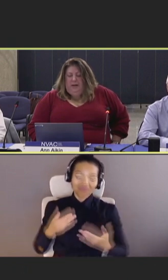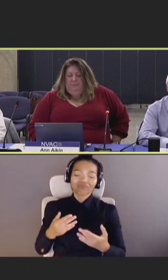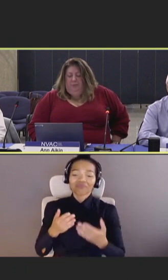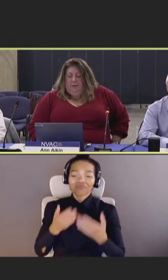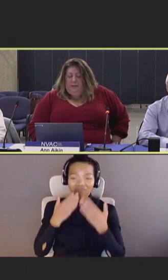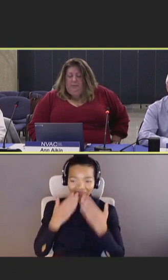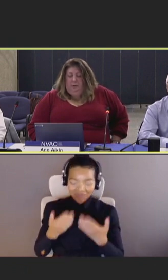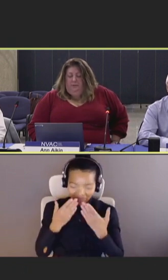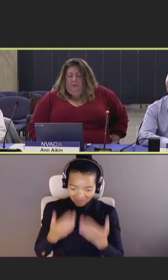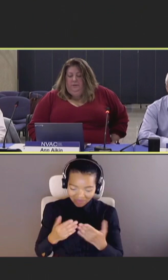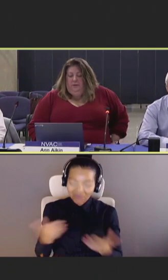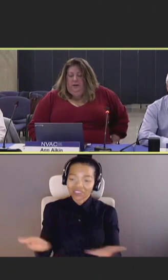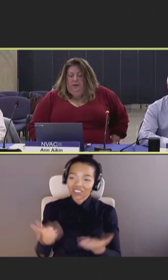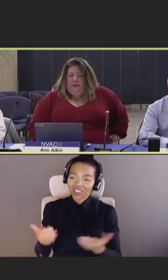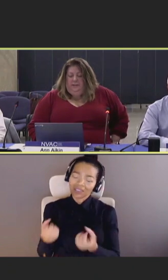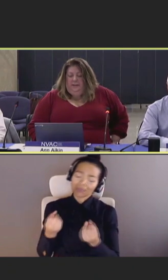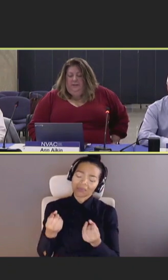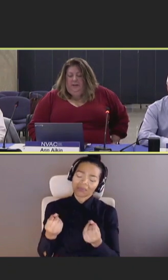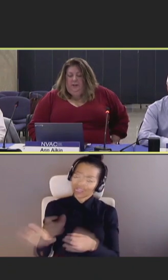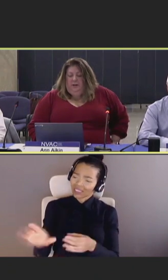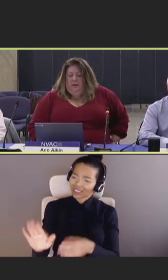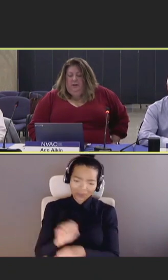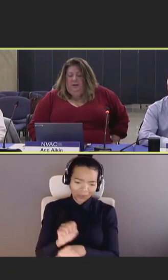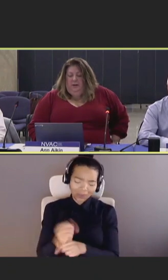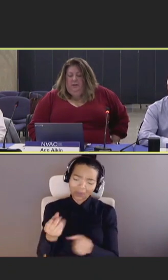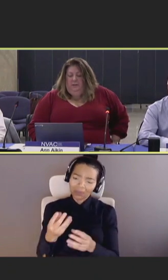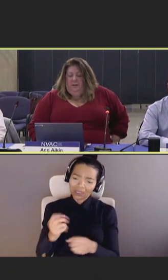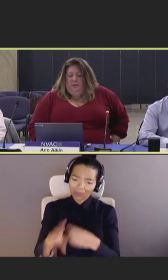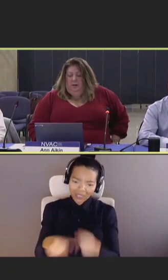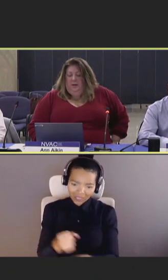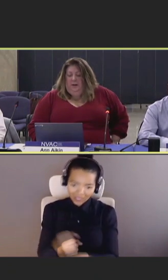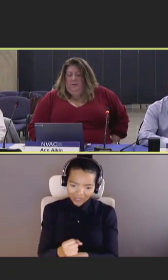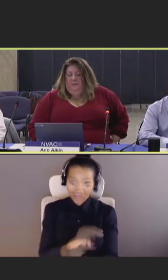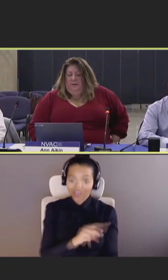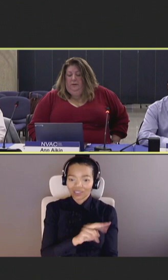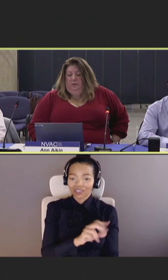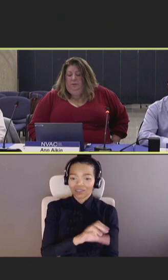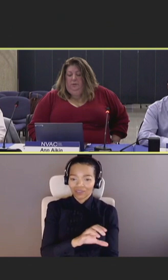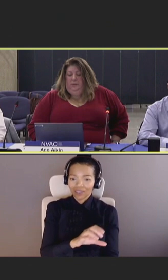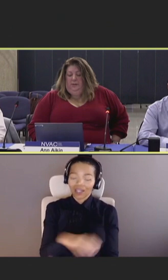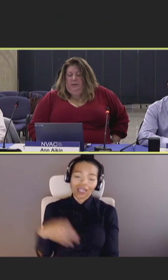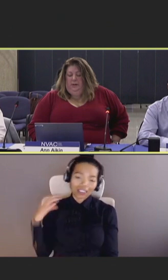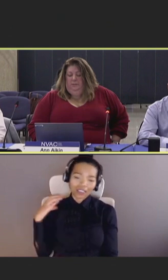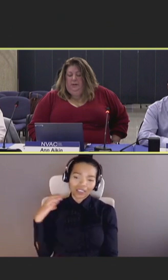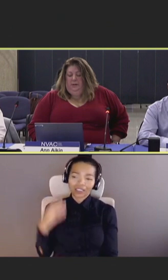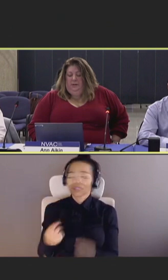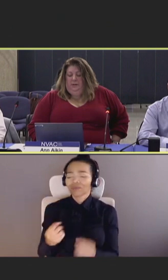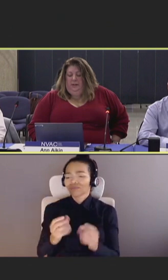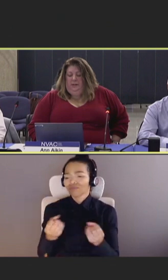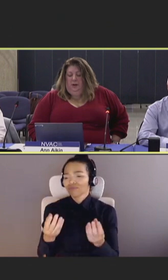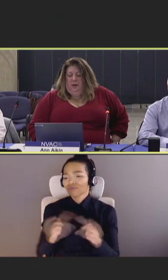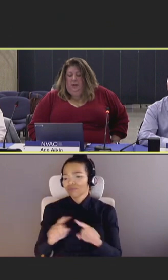both in his role for -- as the NVAC chair and all the other very important roles that he takes on.